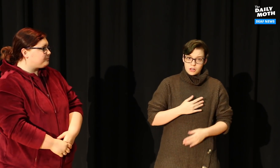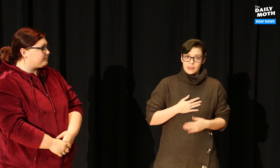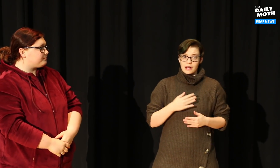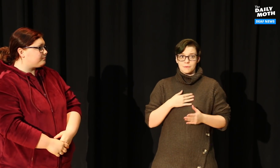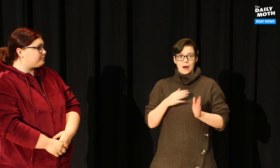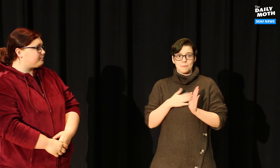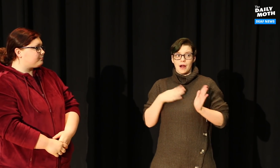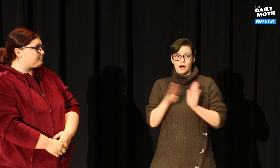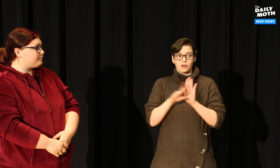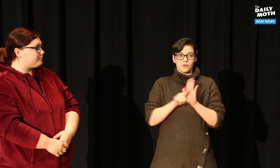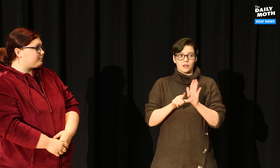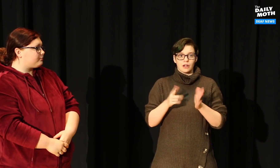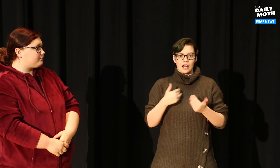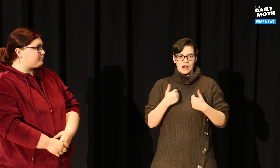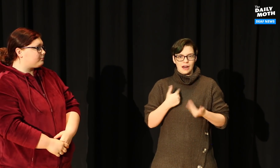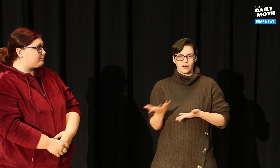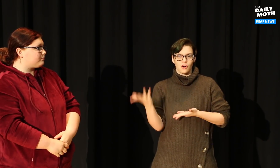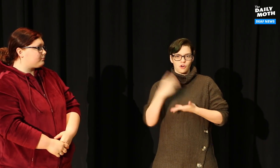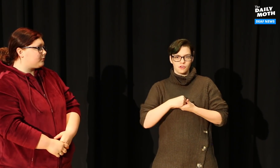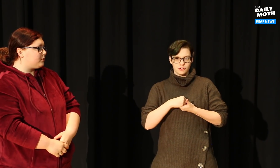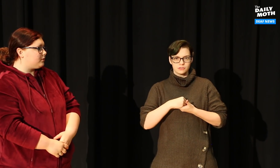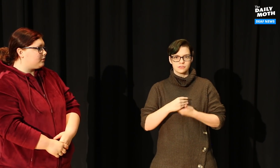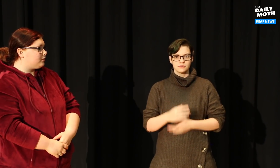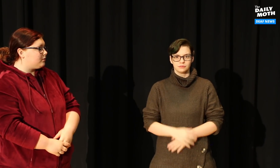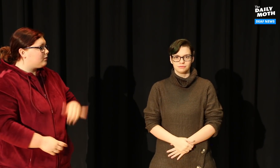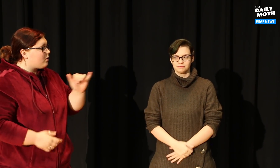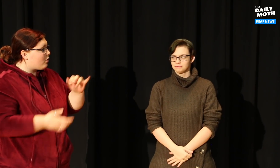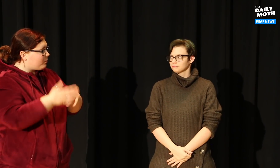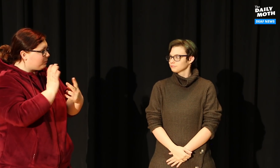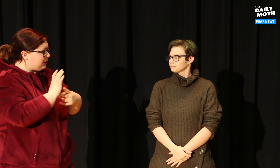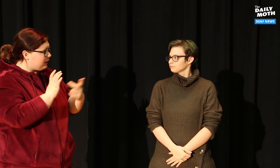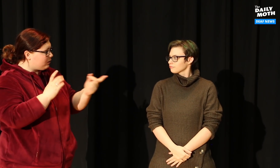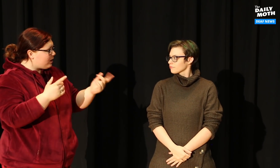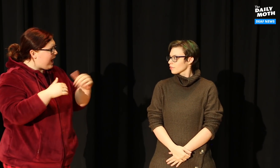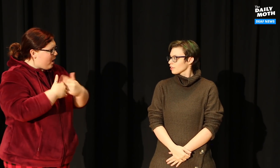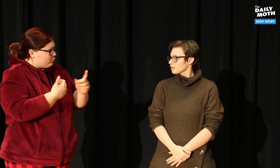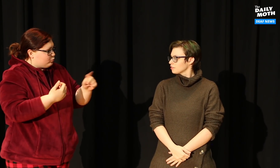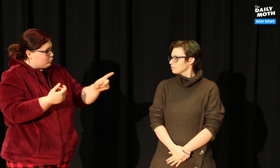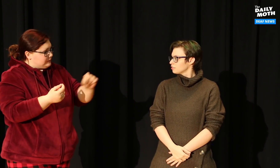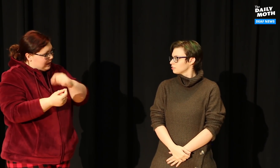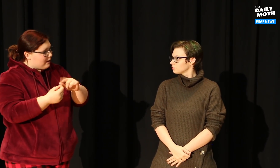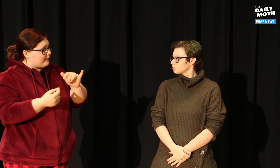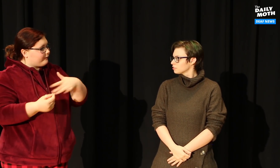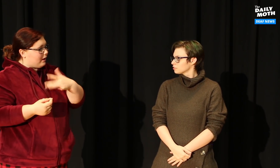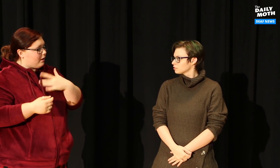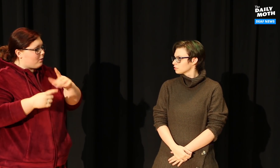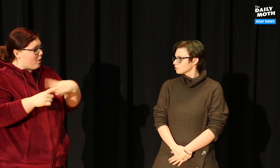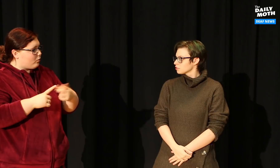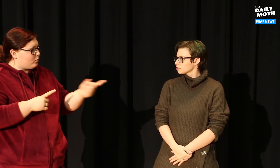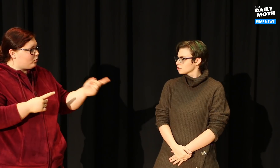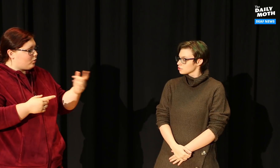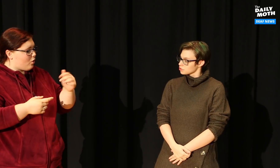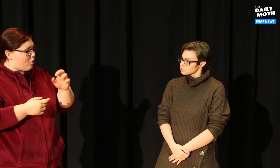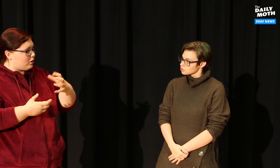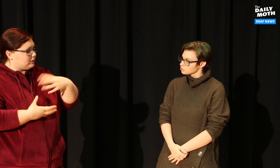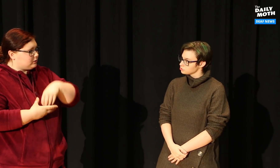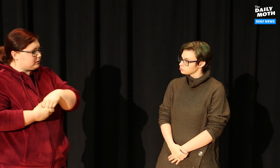My background? I have autism. Oh okay, how exactly do you feel about that?